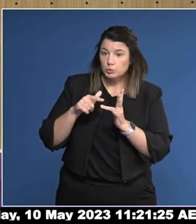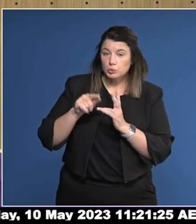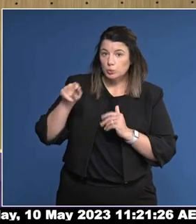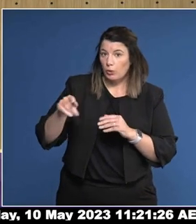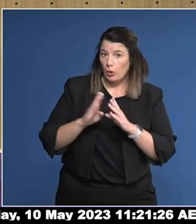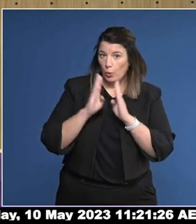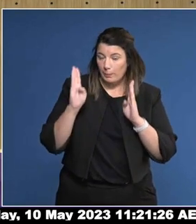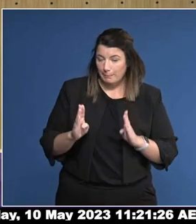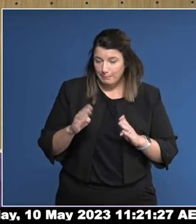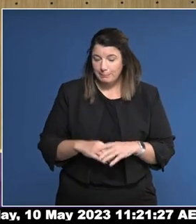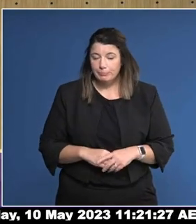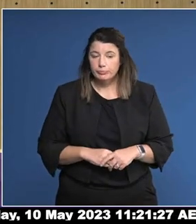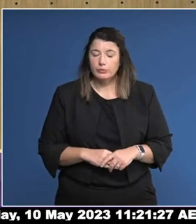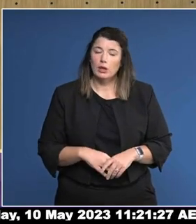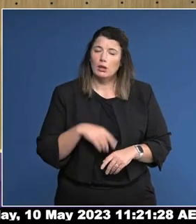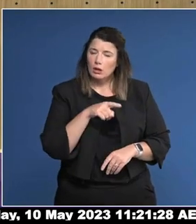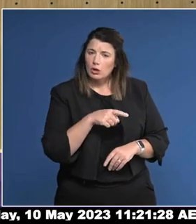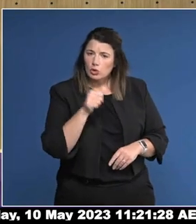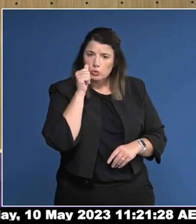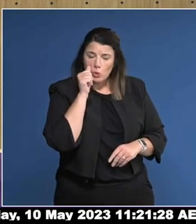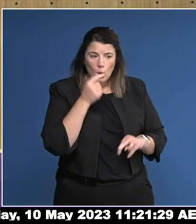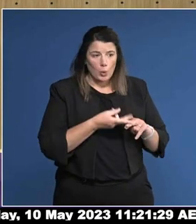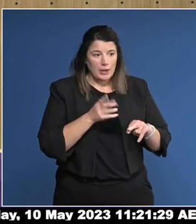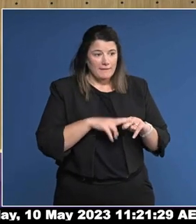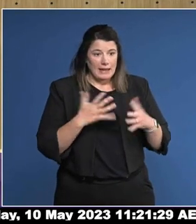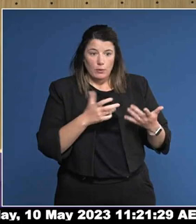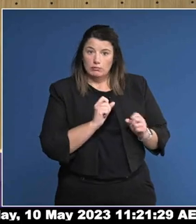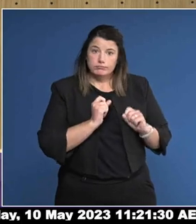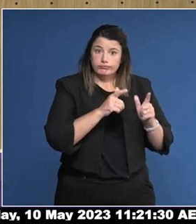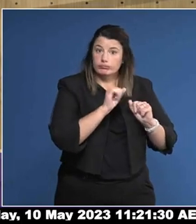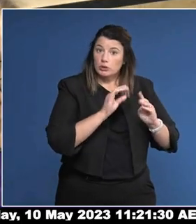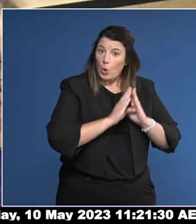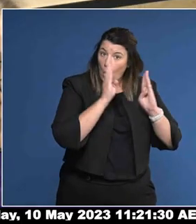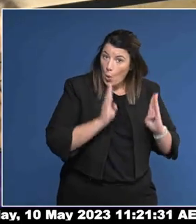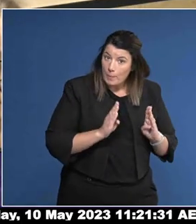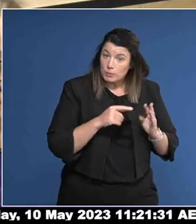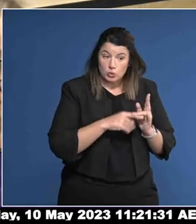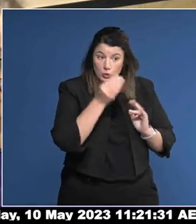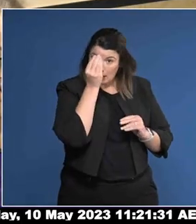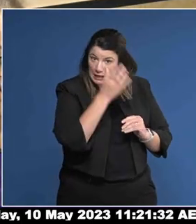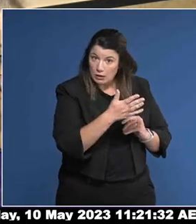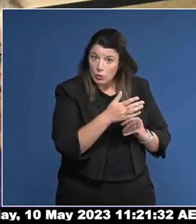Were you aware whether anyone attended on his home to inform him of any changes of the